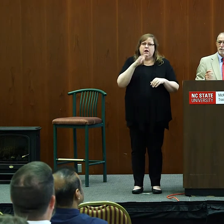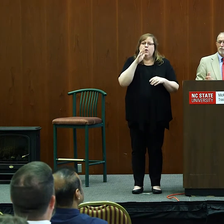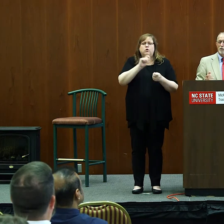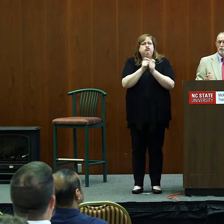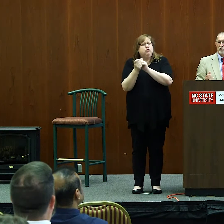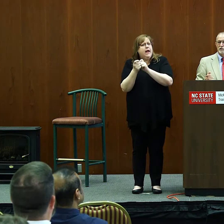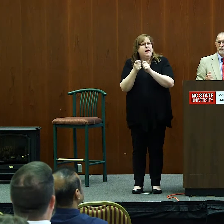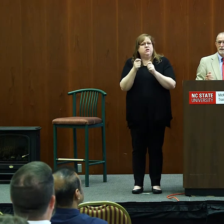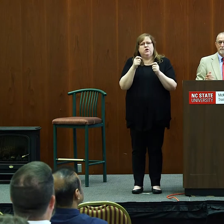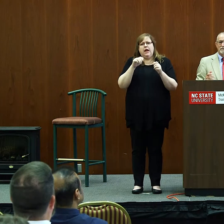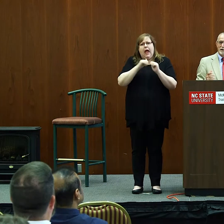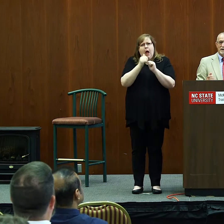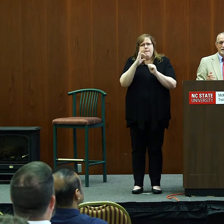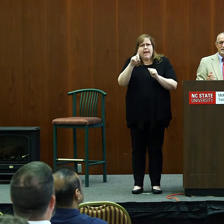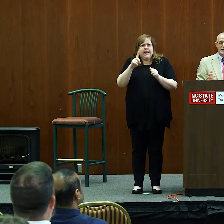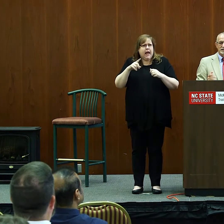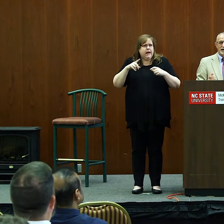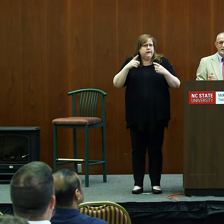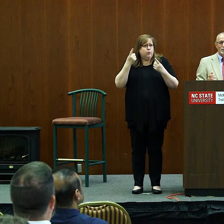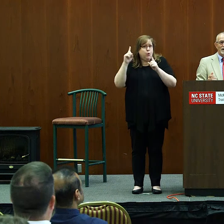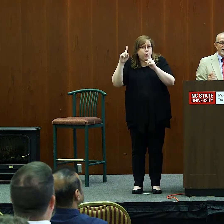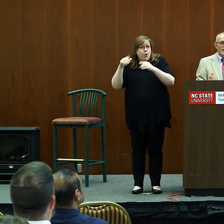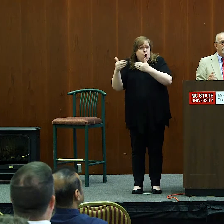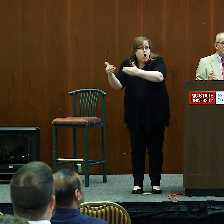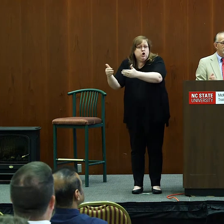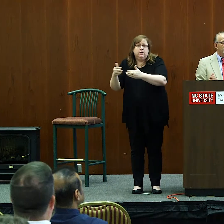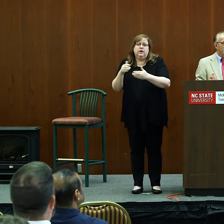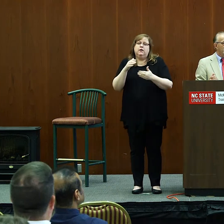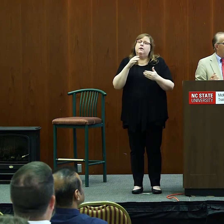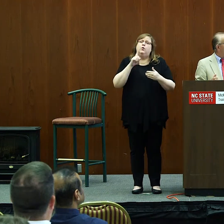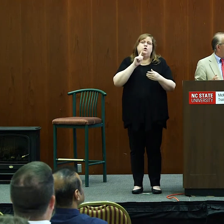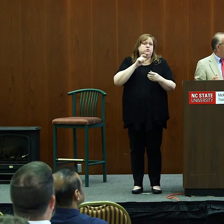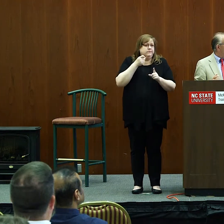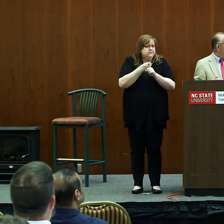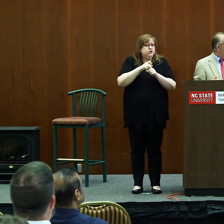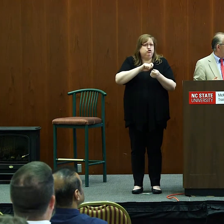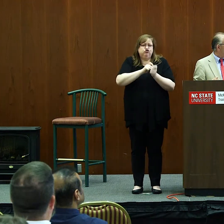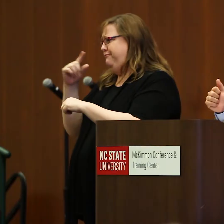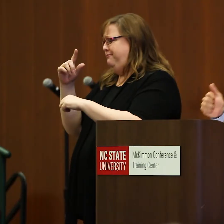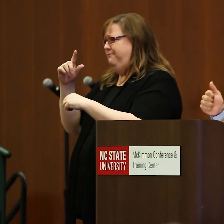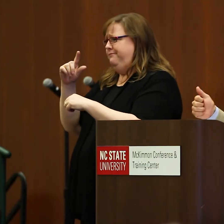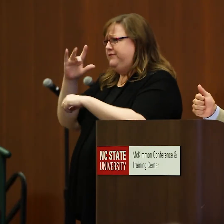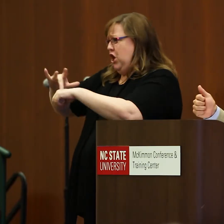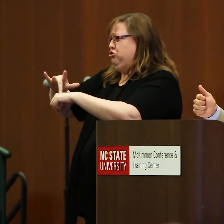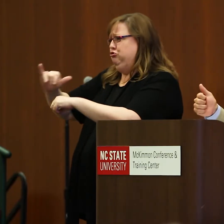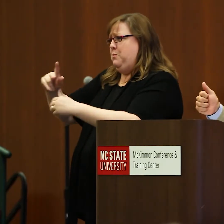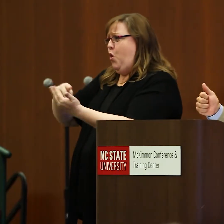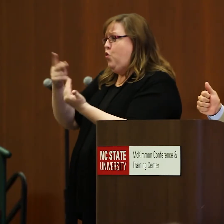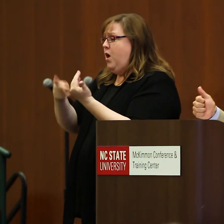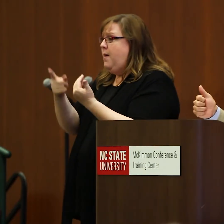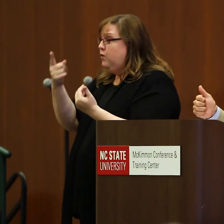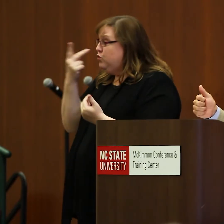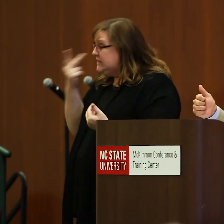program works, but frankly it's going to change the way health is delivered to North Carolina citizens. If you see something that can make it better, you